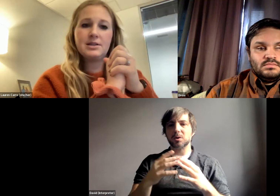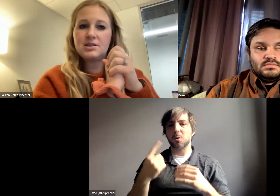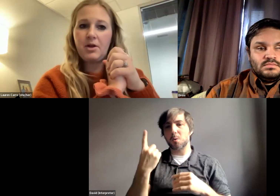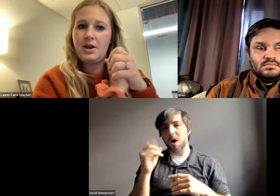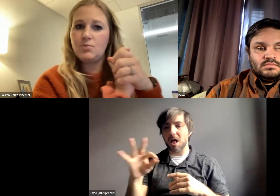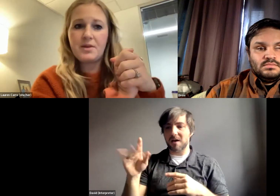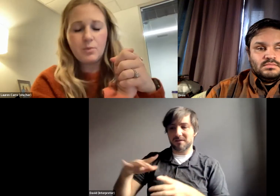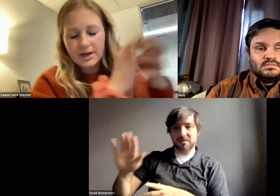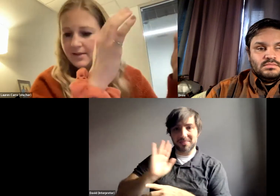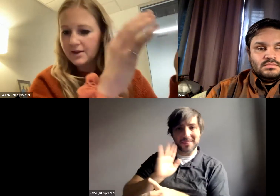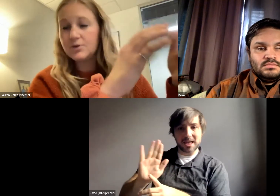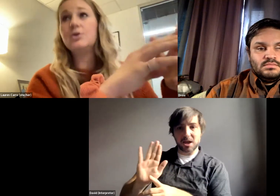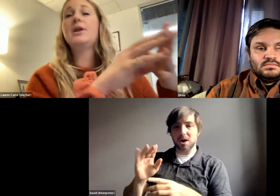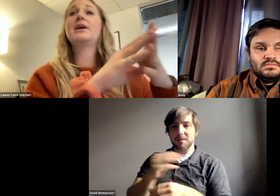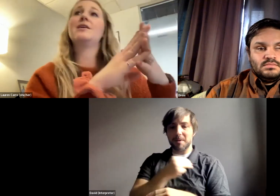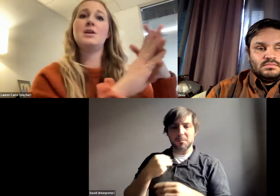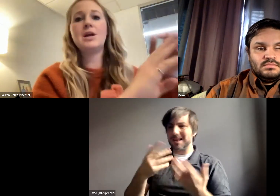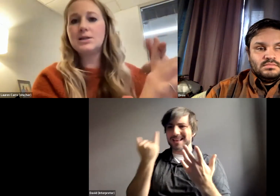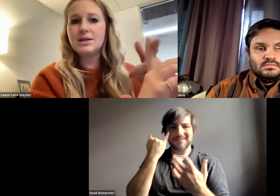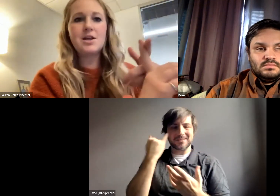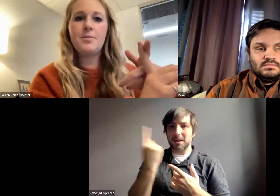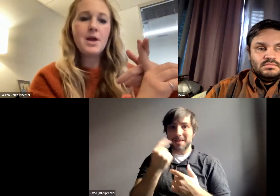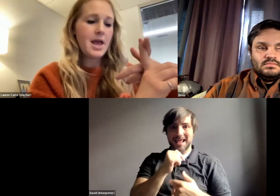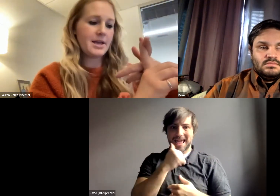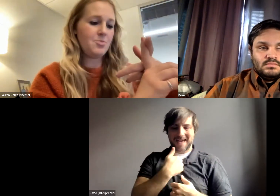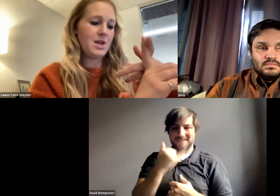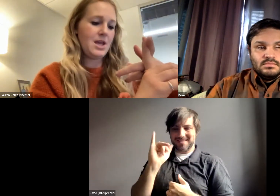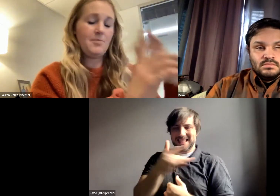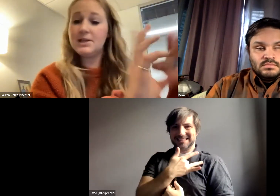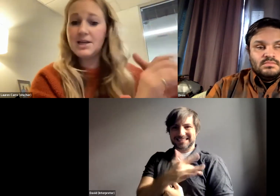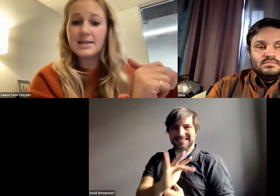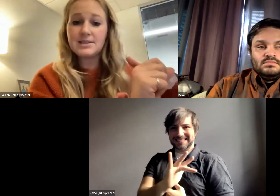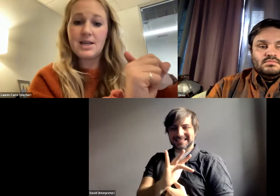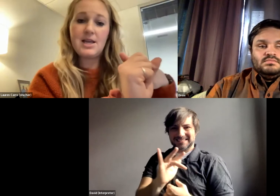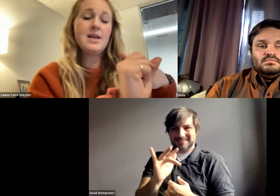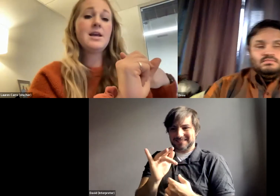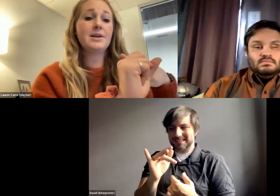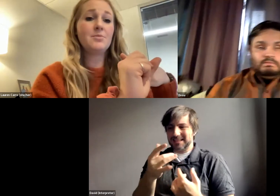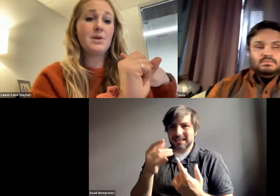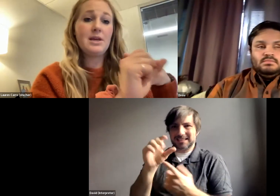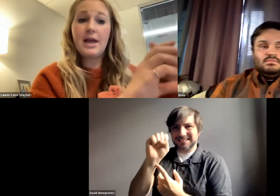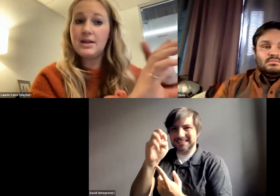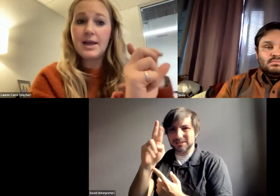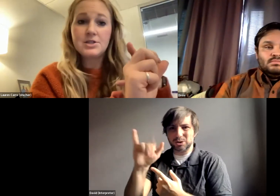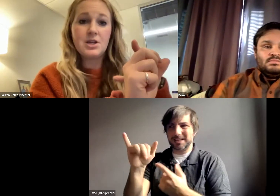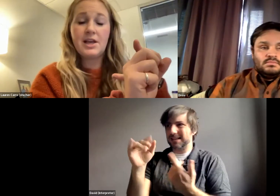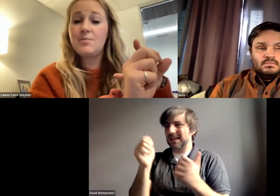disability. What can that include? It can be autism, PTSD. It can be ADHD. It can be